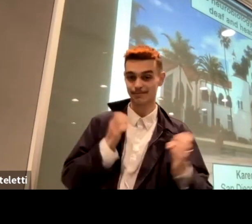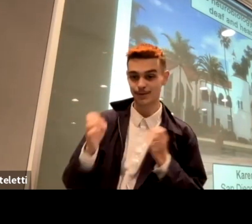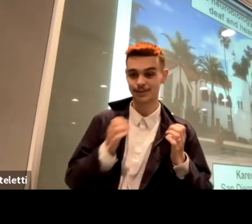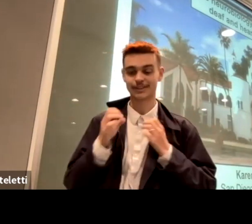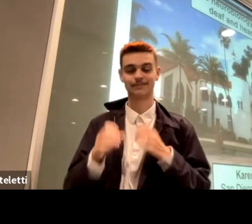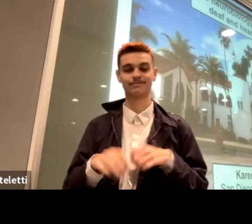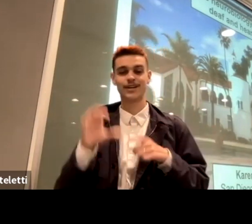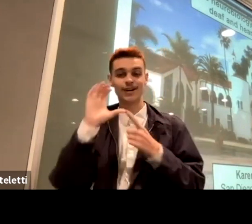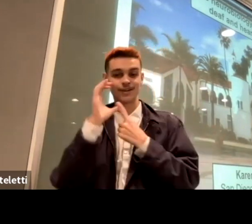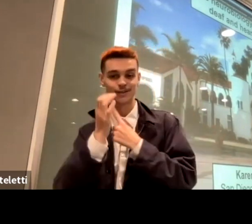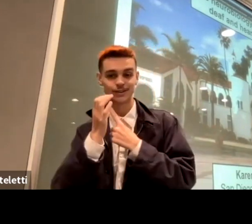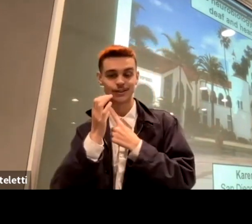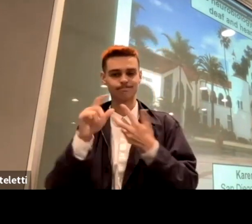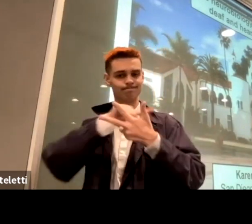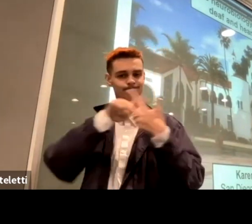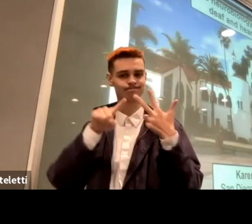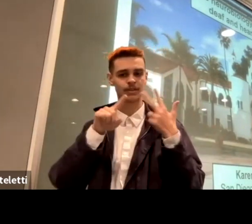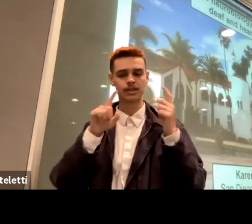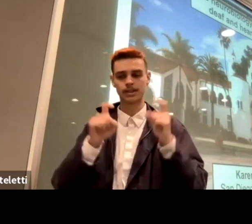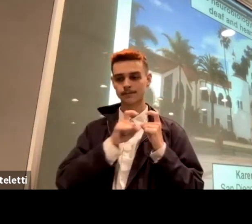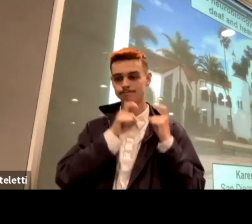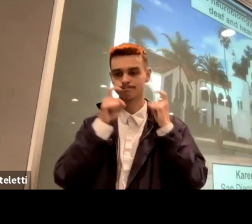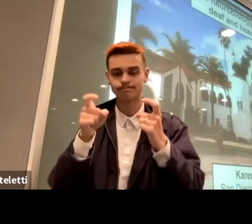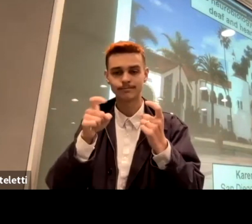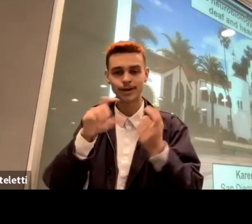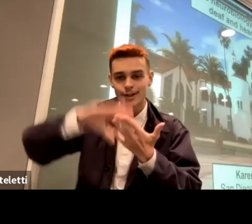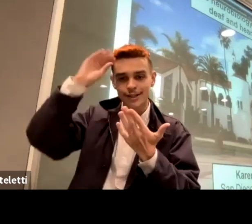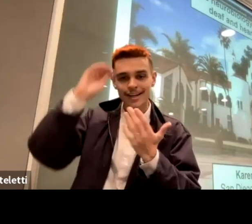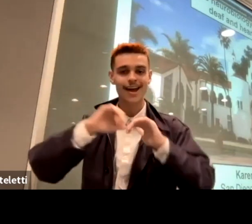and neural cycles.